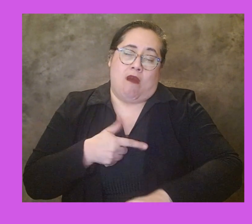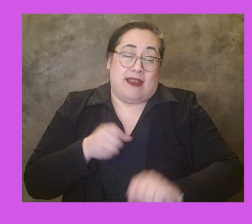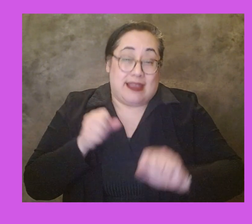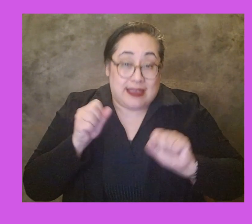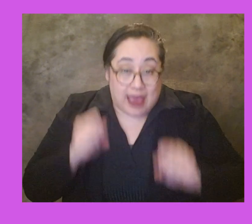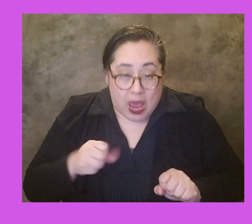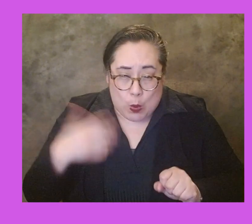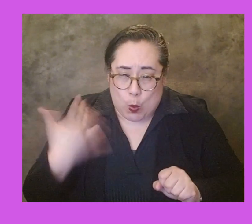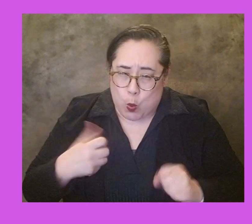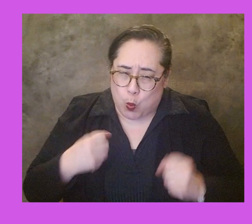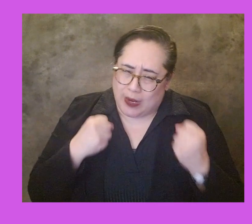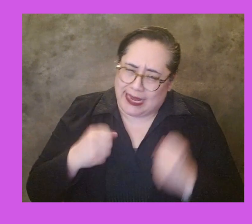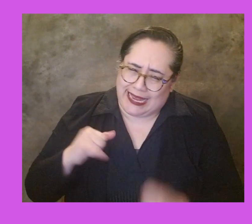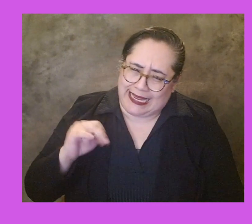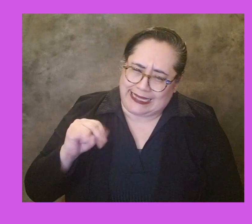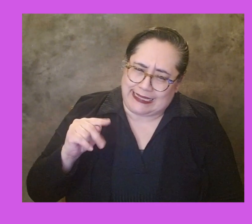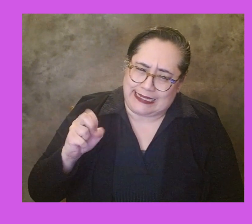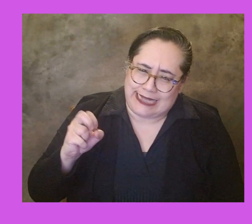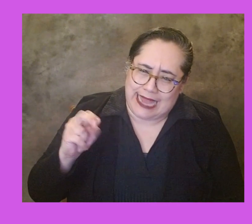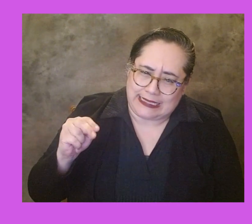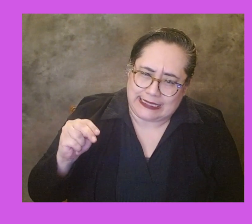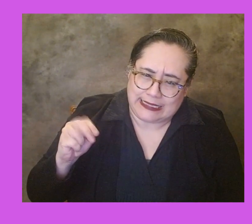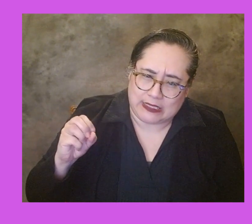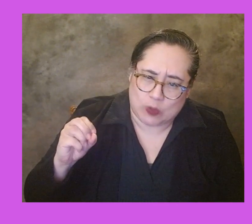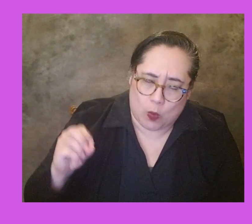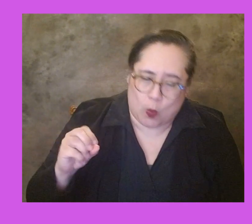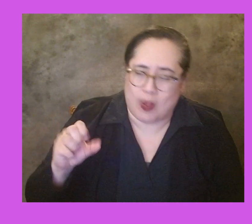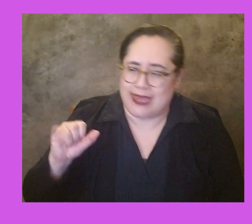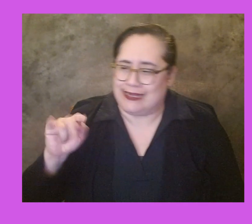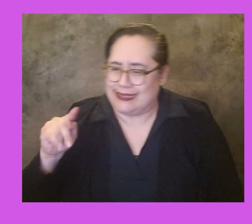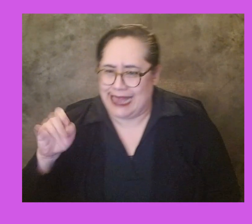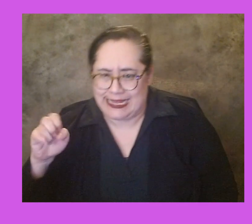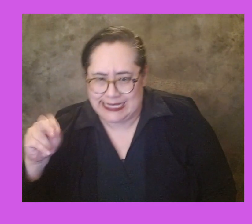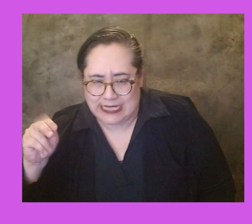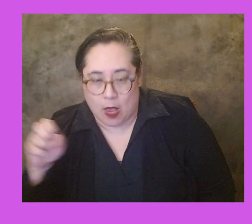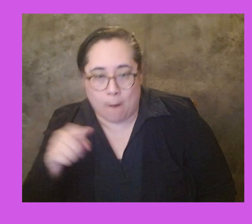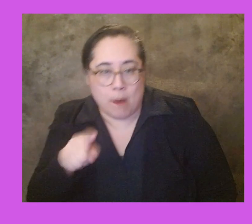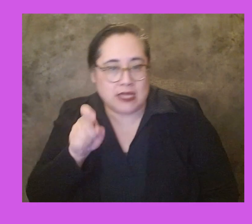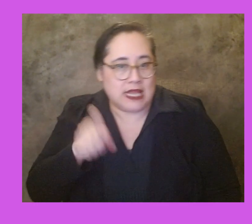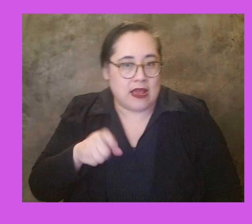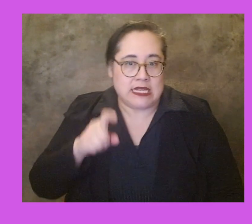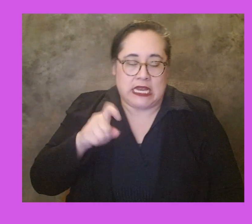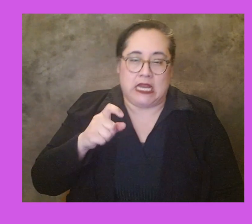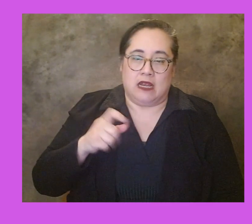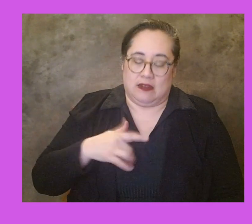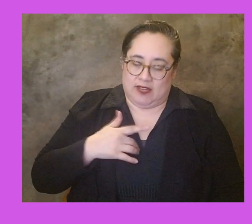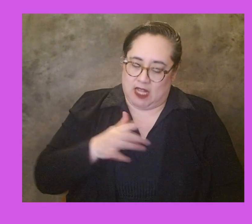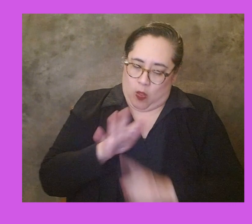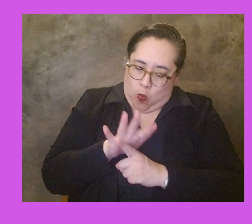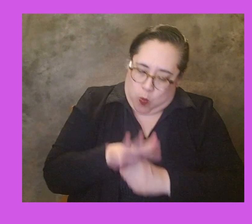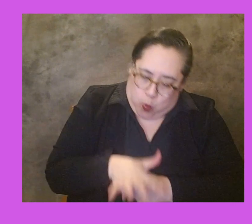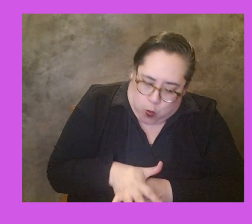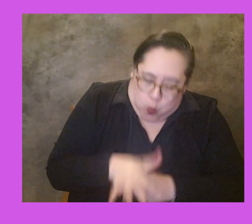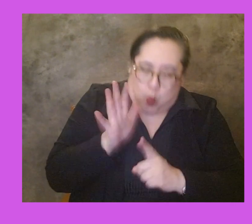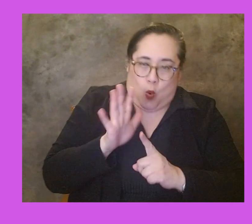It is true that there are some long days, some days can be intense.